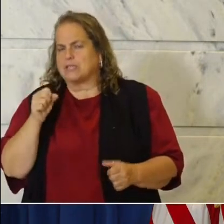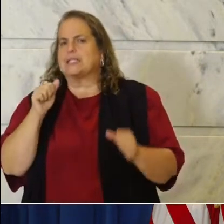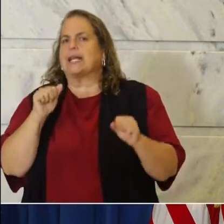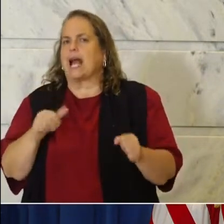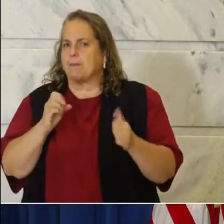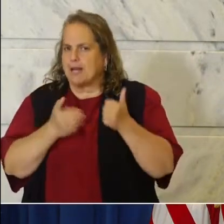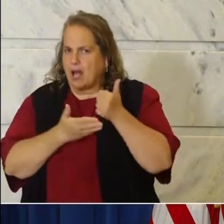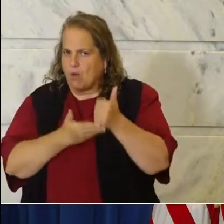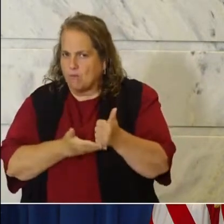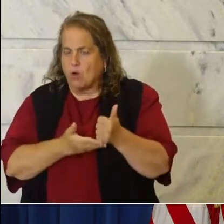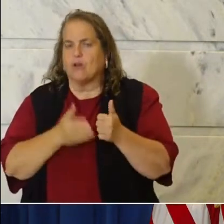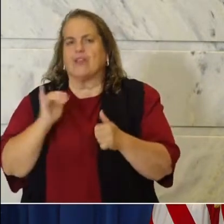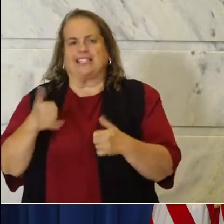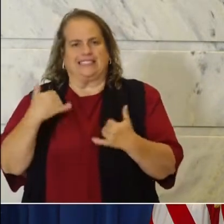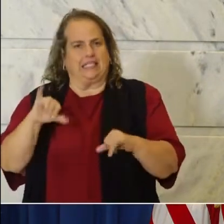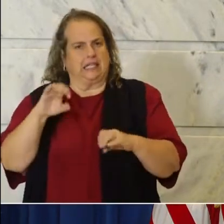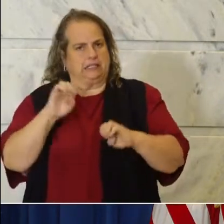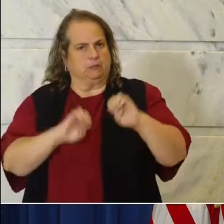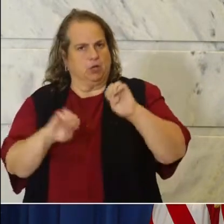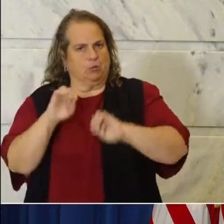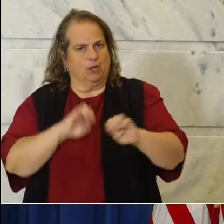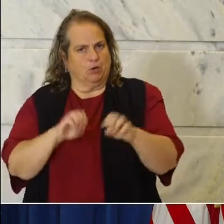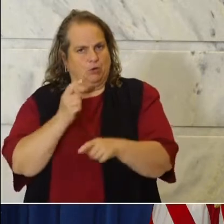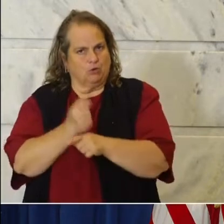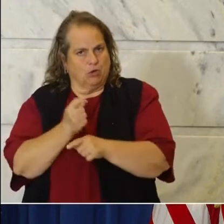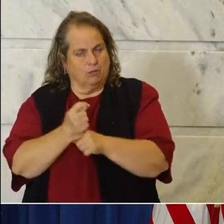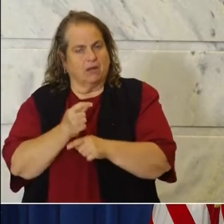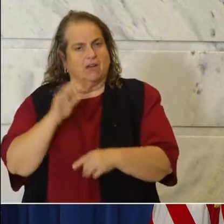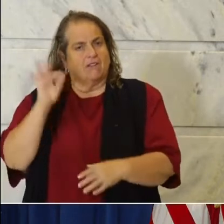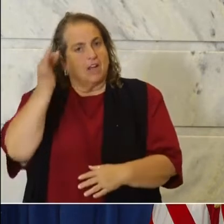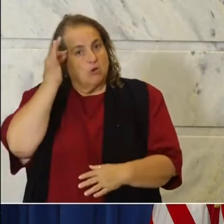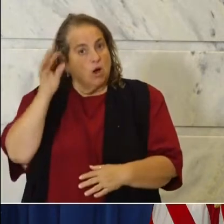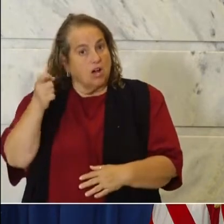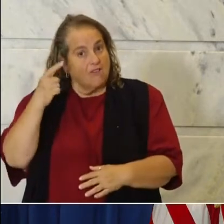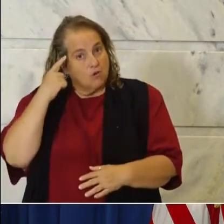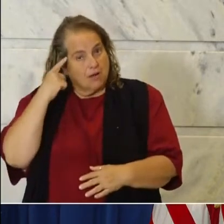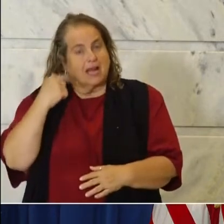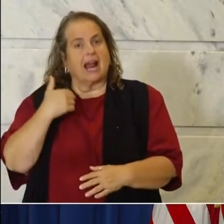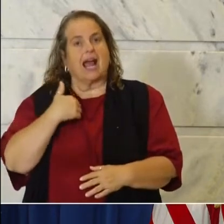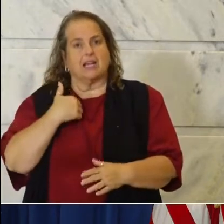experimental treatment. The federal government had secured a donation from